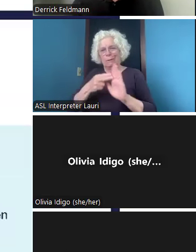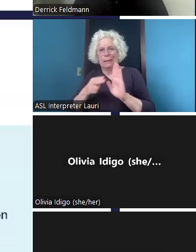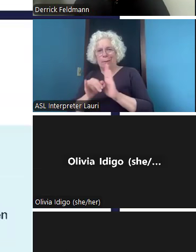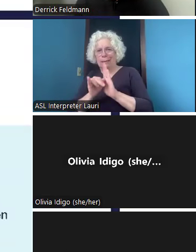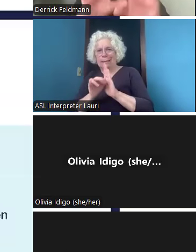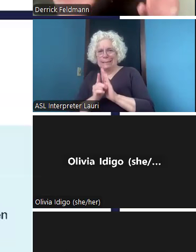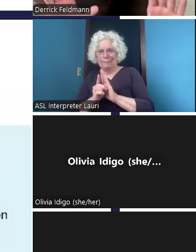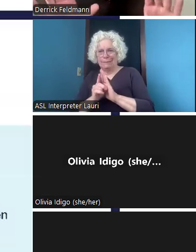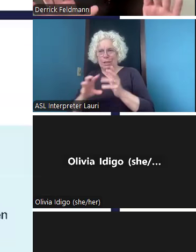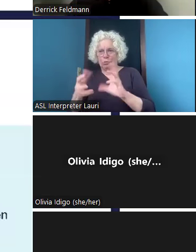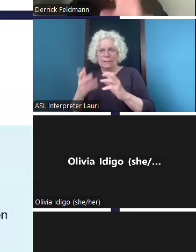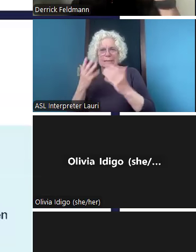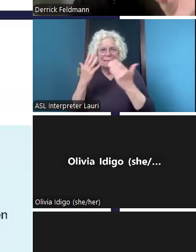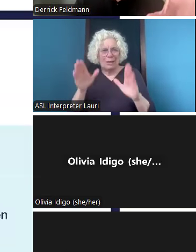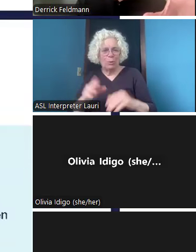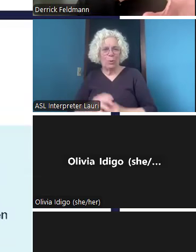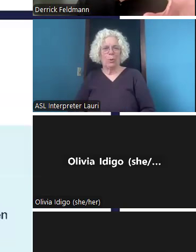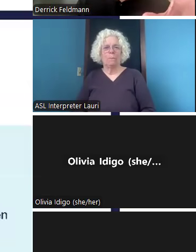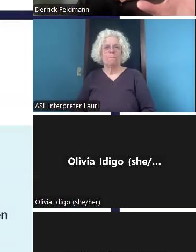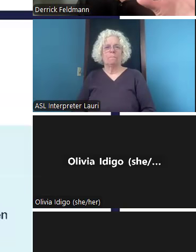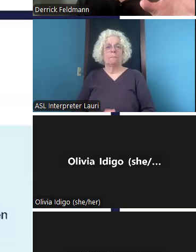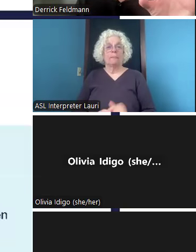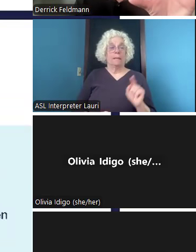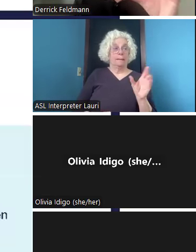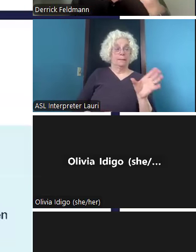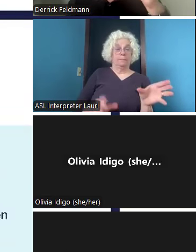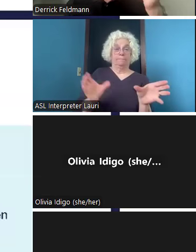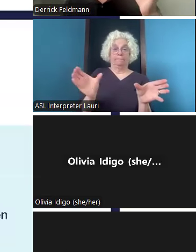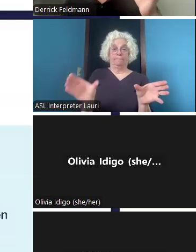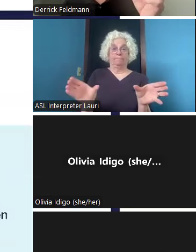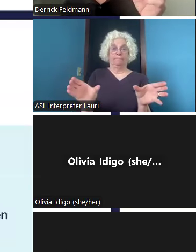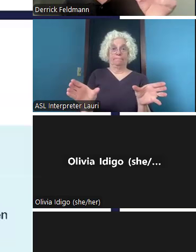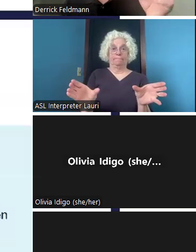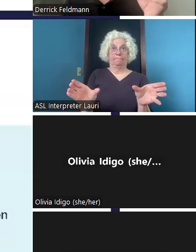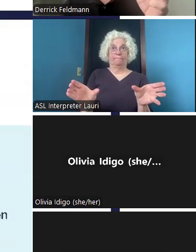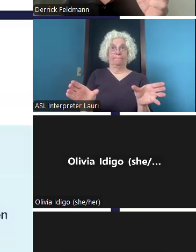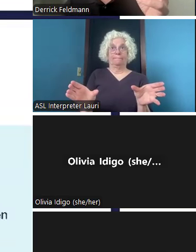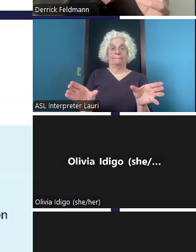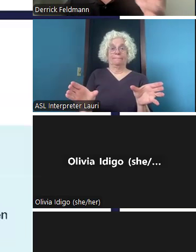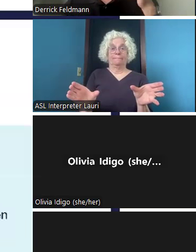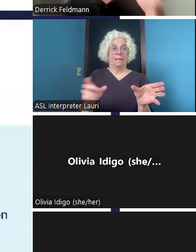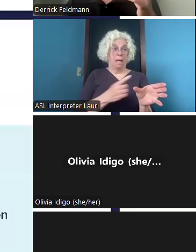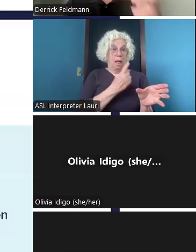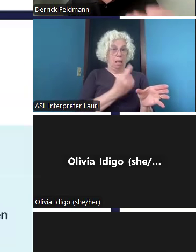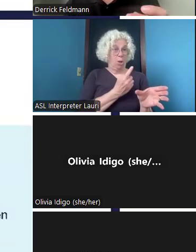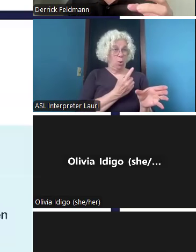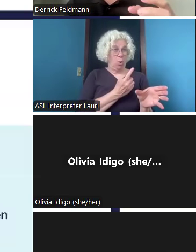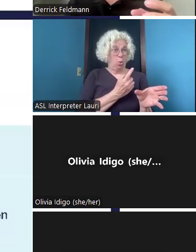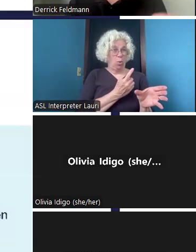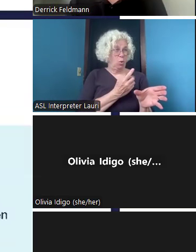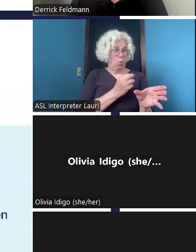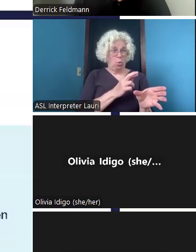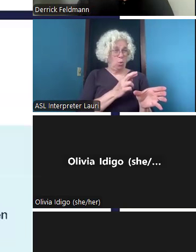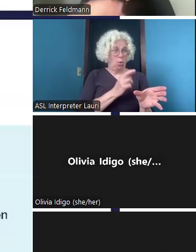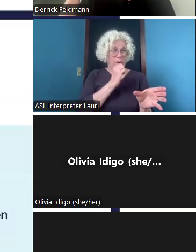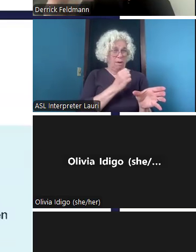So we developed 2 frames, one to address that notion of "I don't know if I'm the only one experiencing this with my loved one"